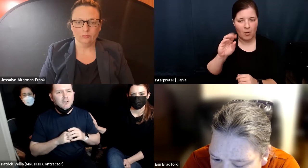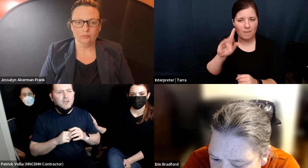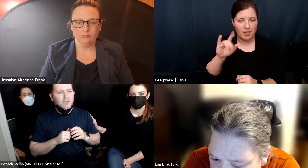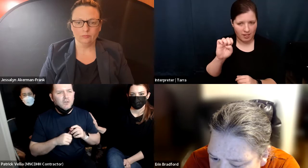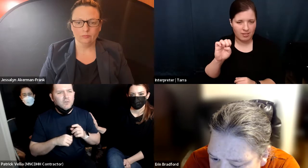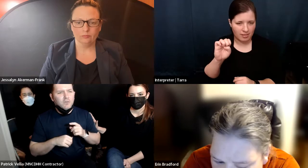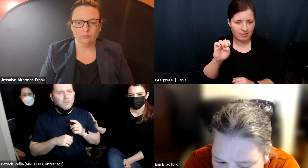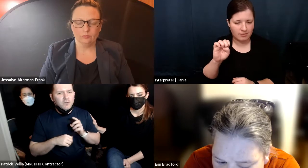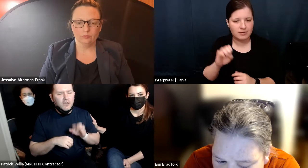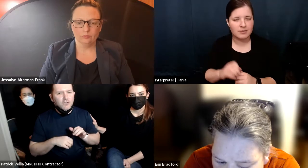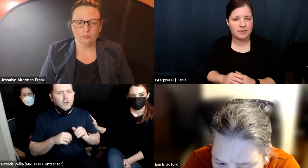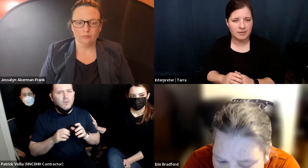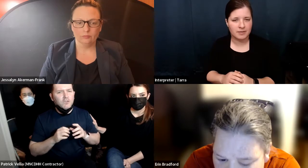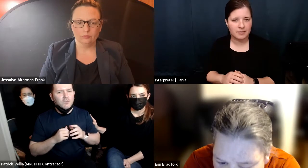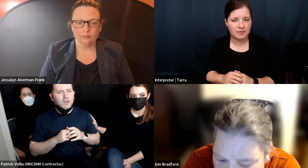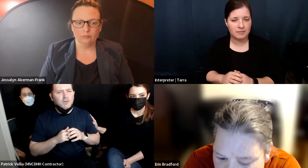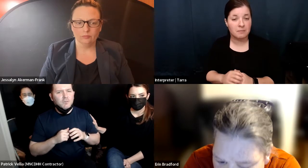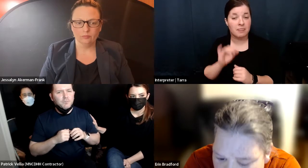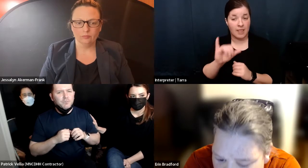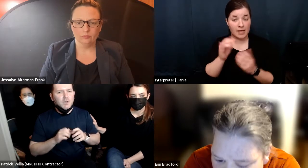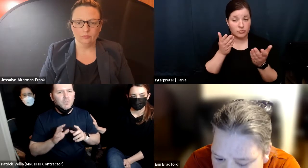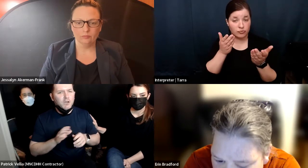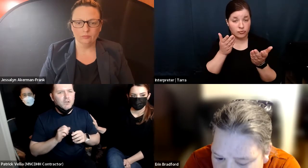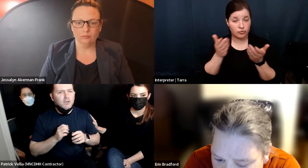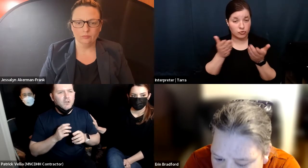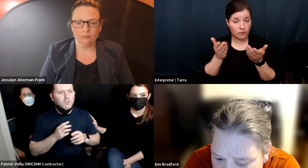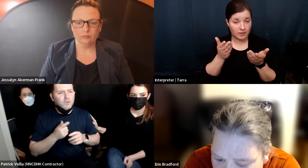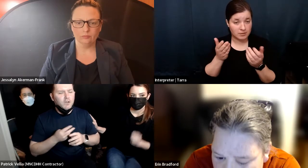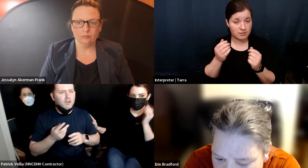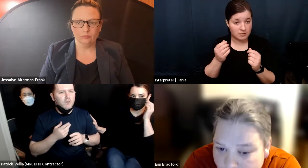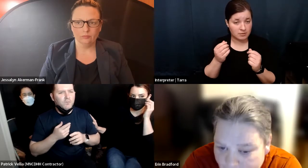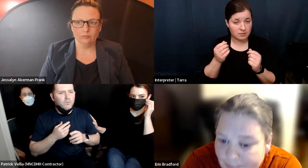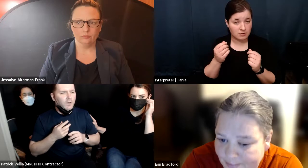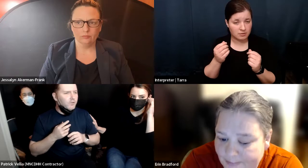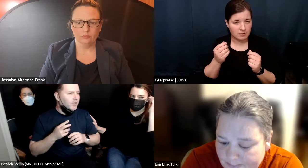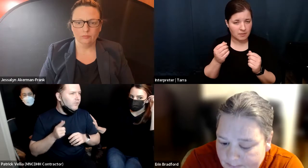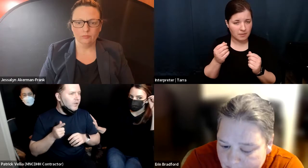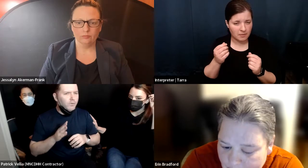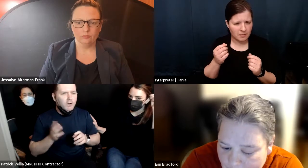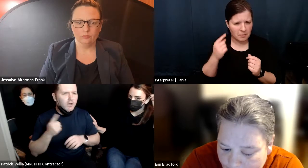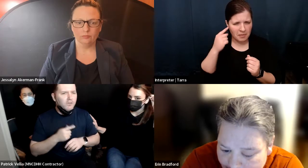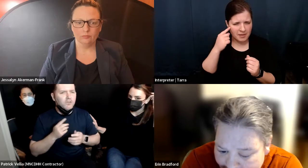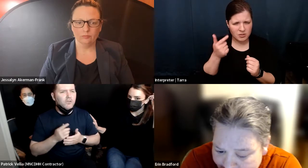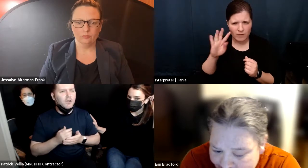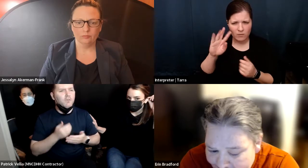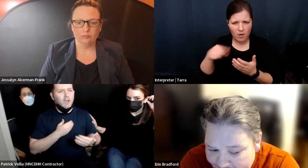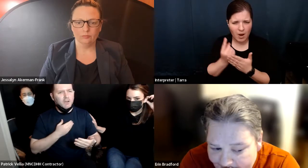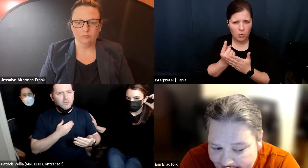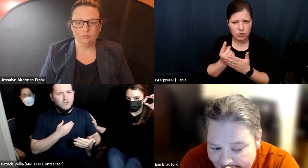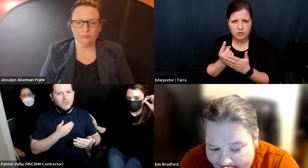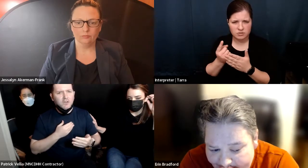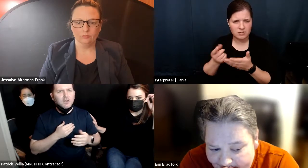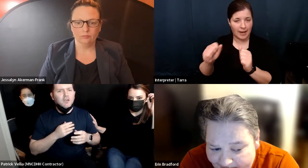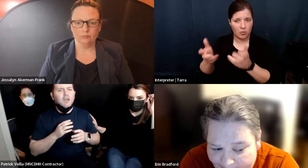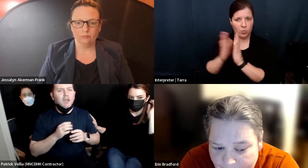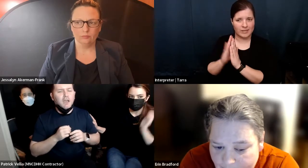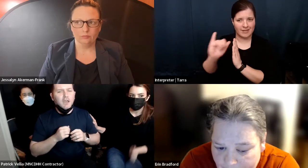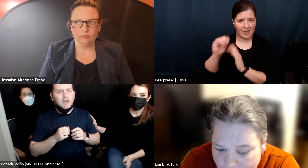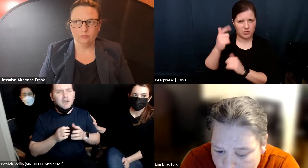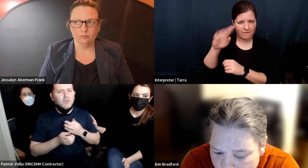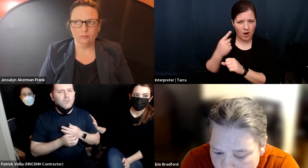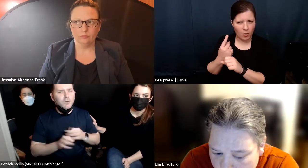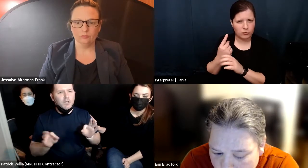be contracted through Sprint, now T-Mobile.